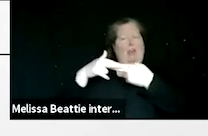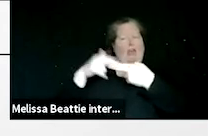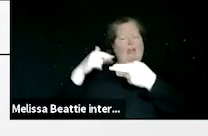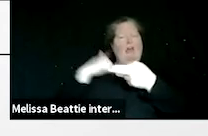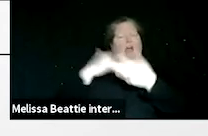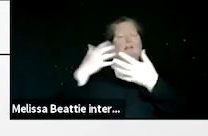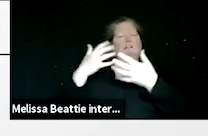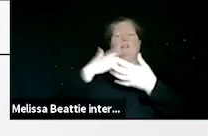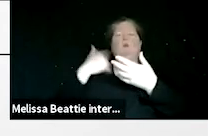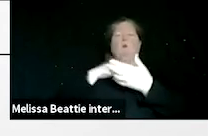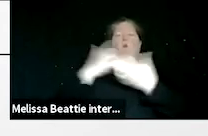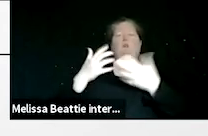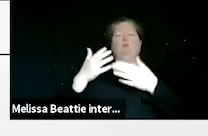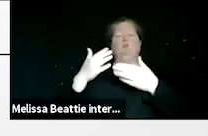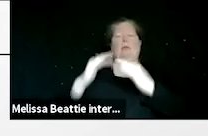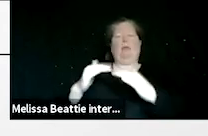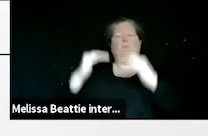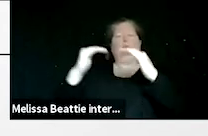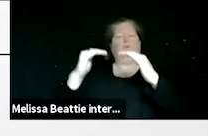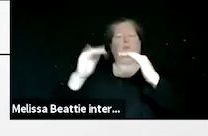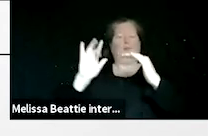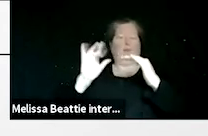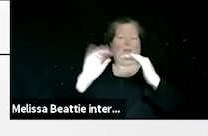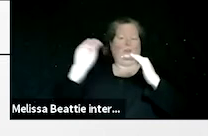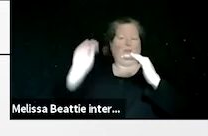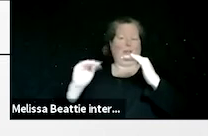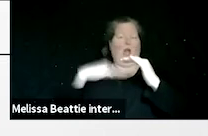Ben Woelk: I had assumed, we would have it around a 70% baseline in